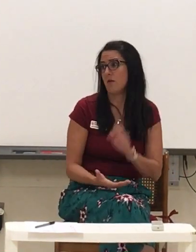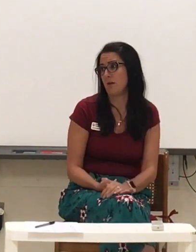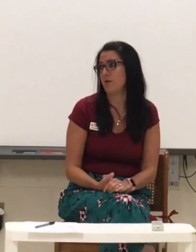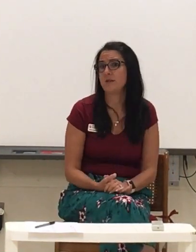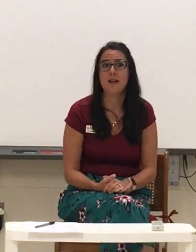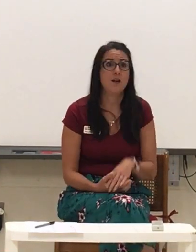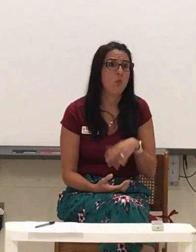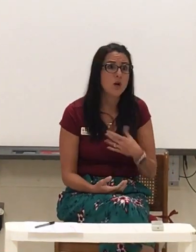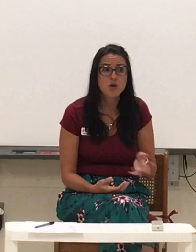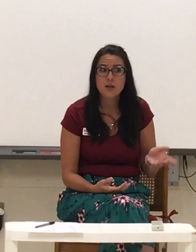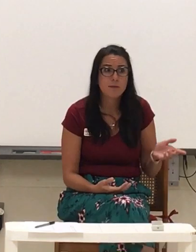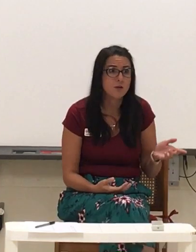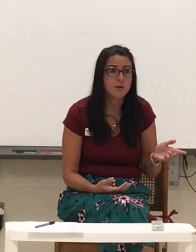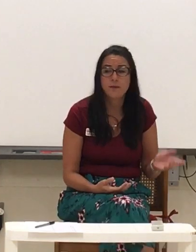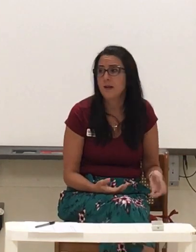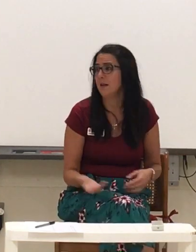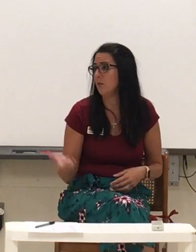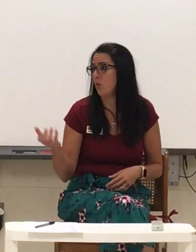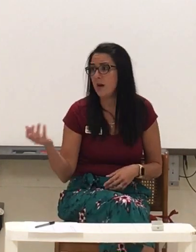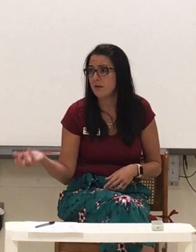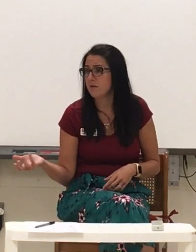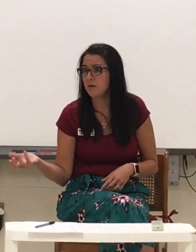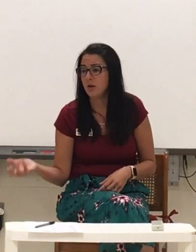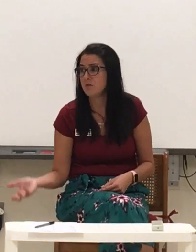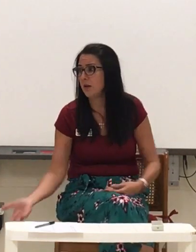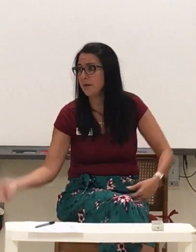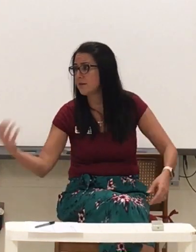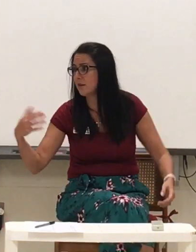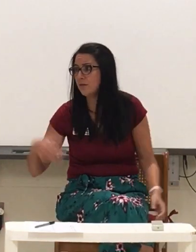don't understand what you need me to repeat and what you know tell me to slow